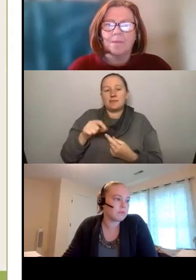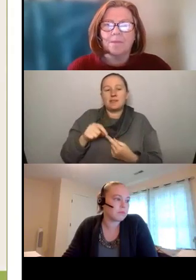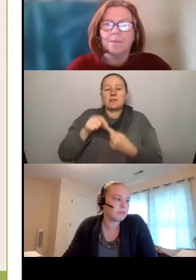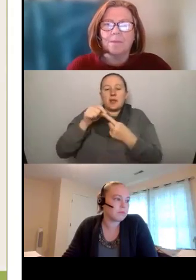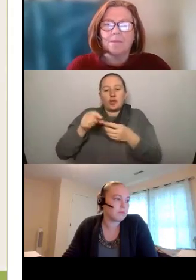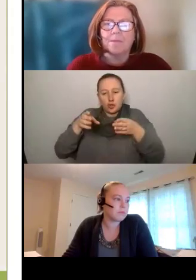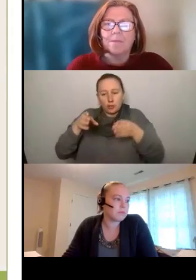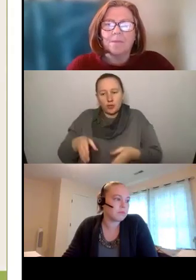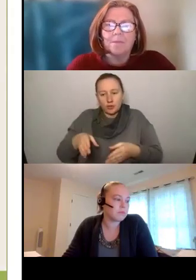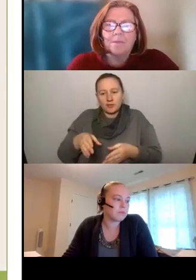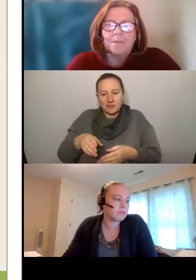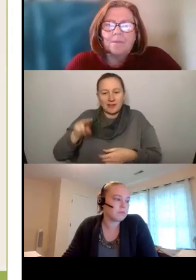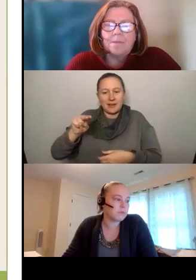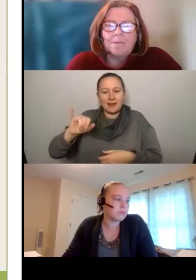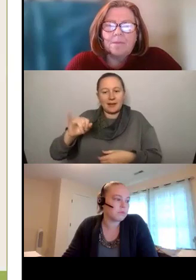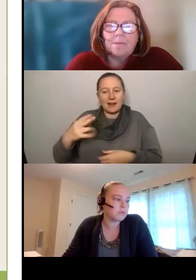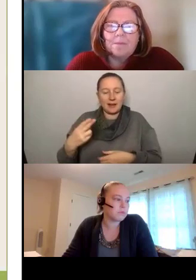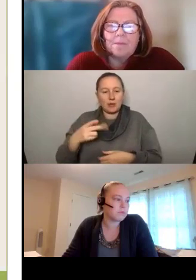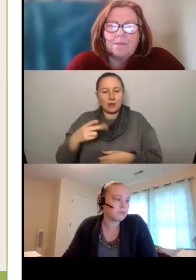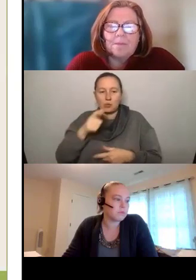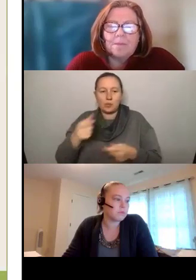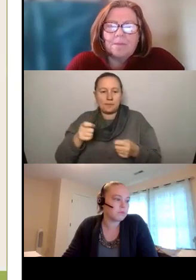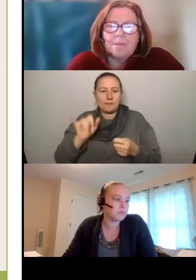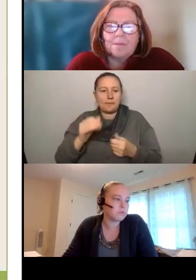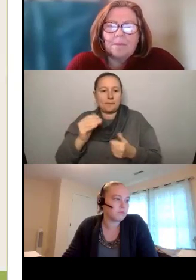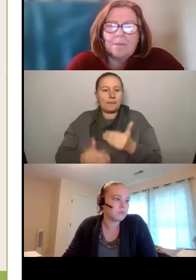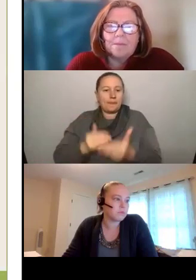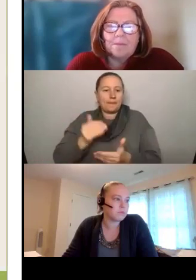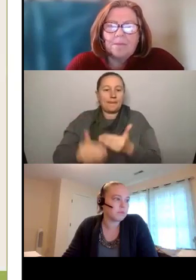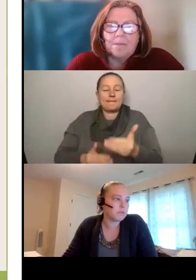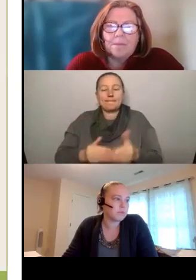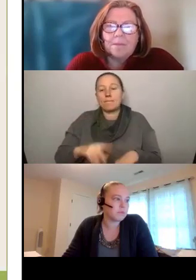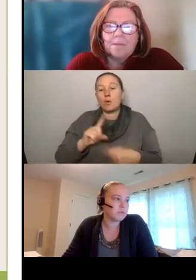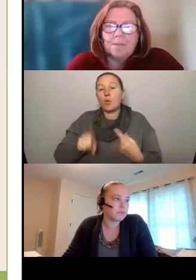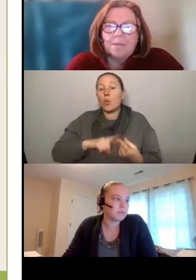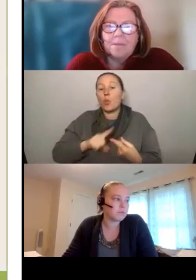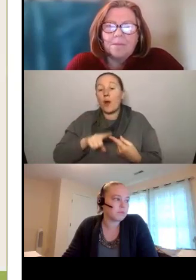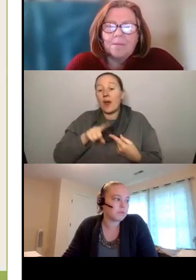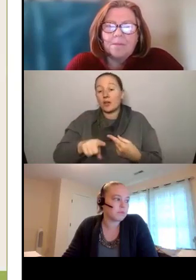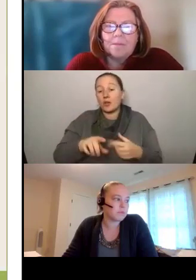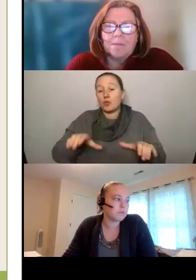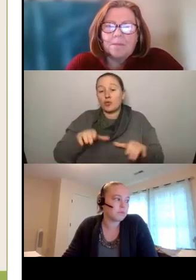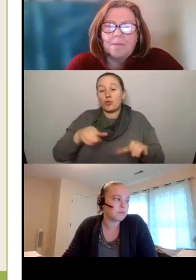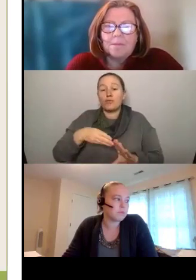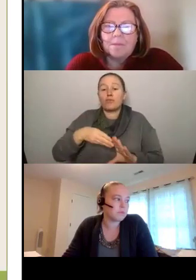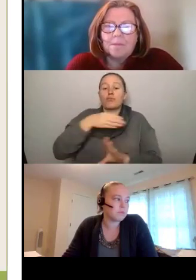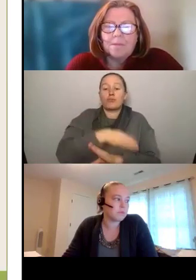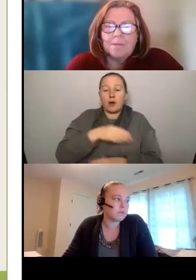And so when you can do the prior approval, as we said, was 90 days to the project end date.